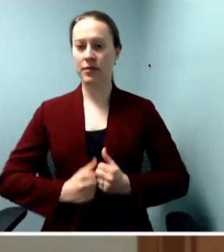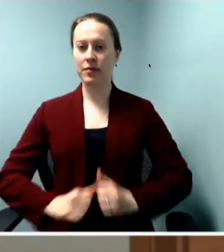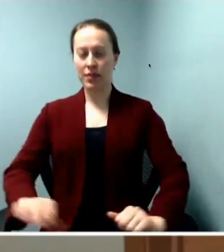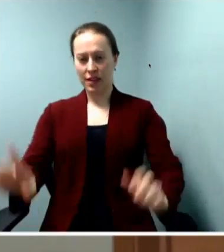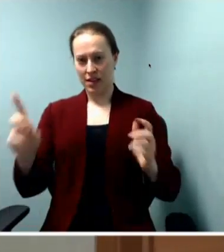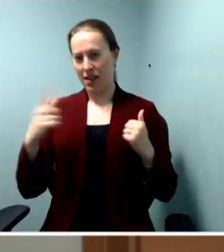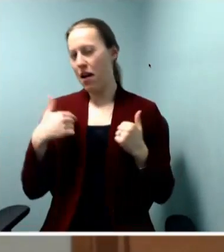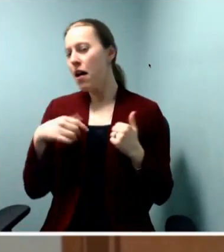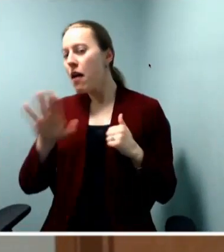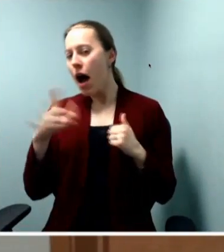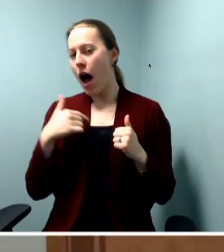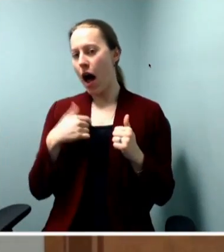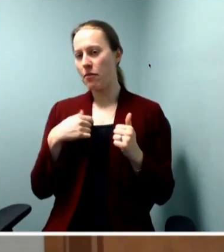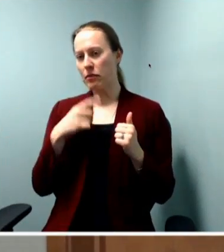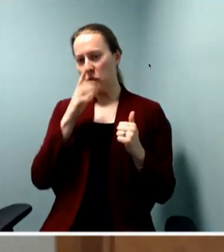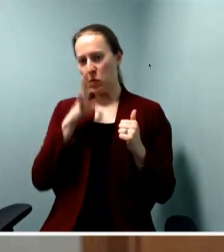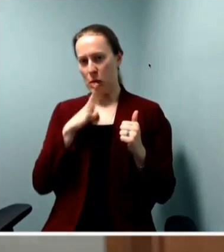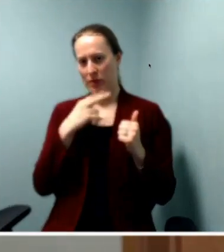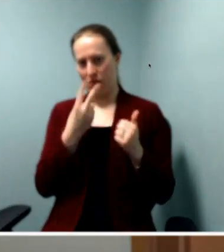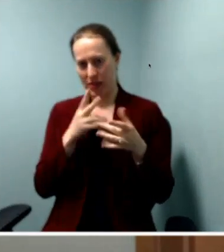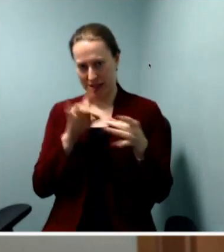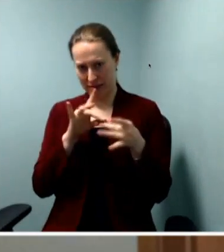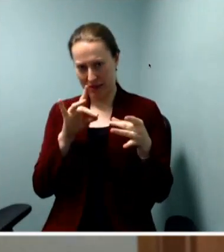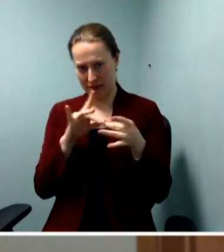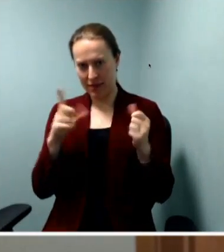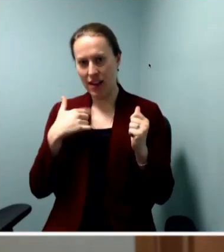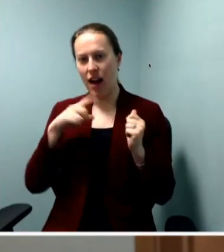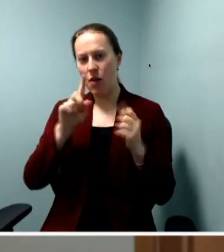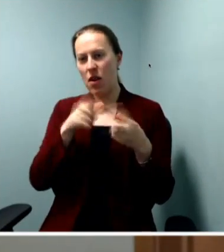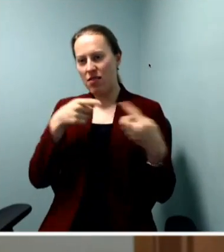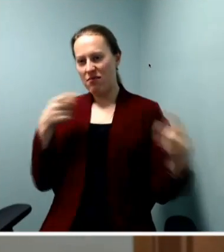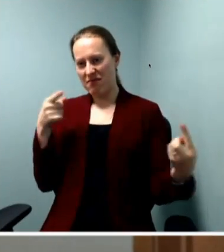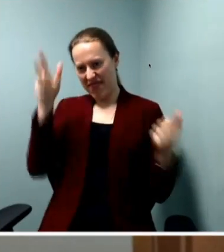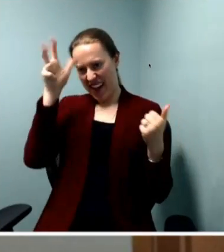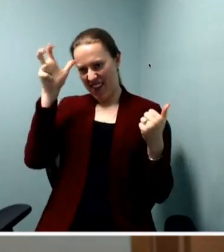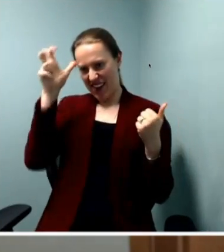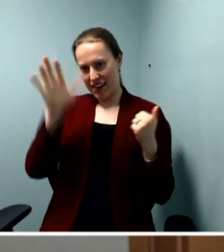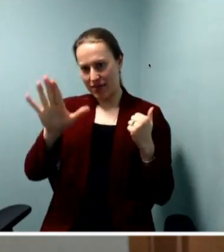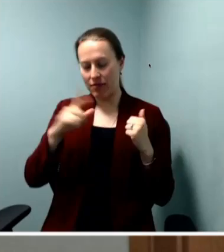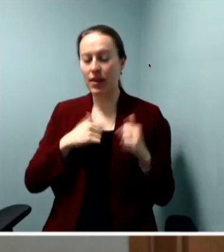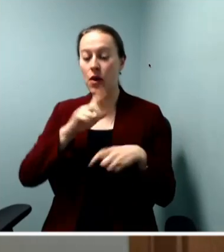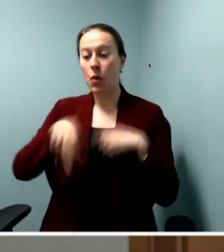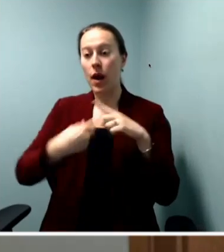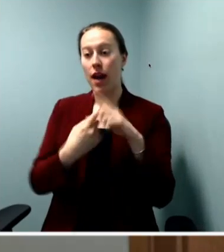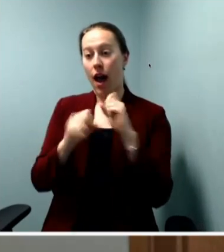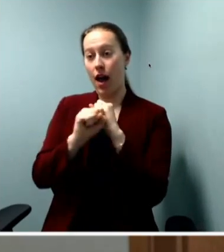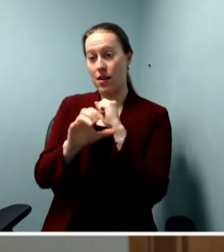because the other side of that is that when I do publicity for AXIS,